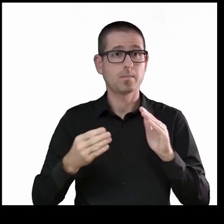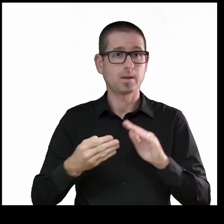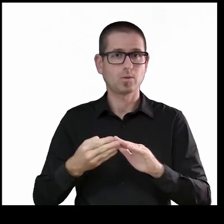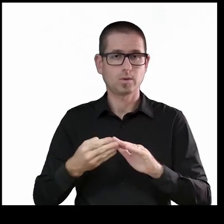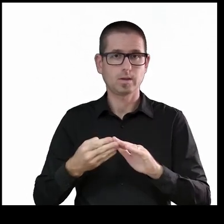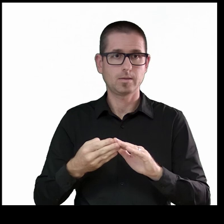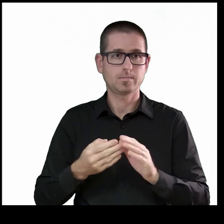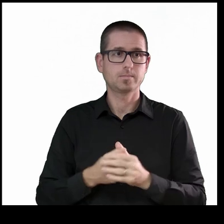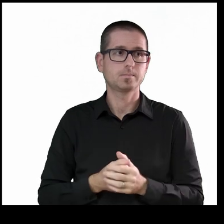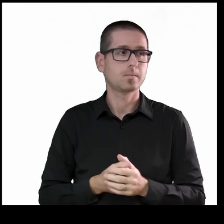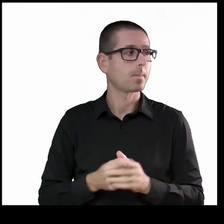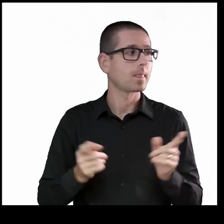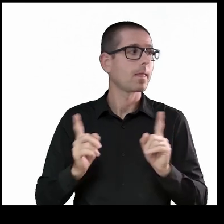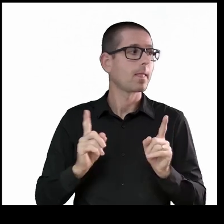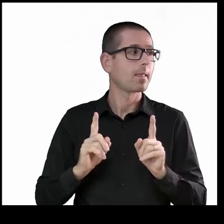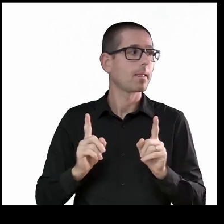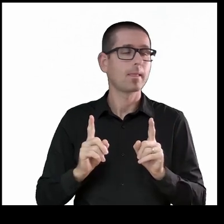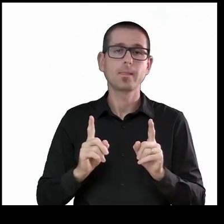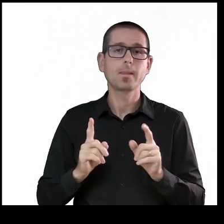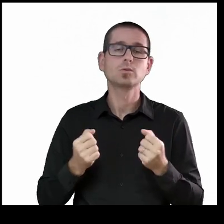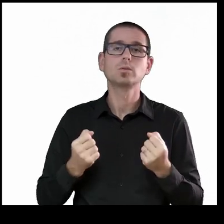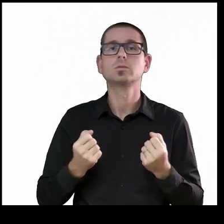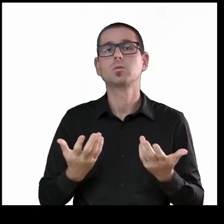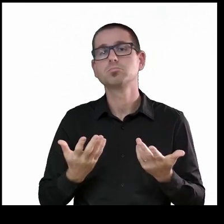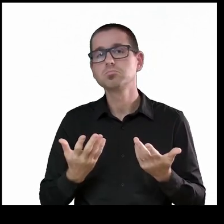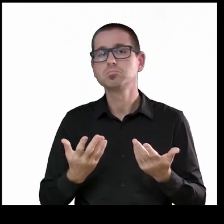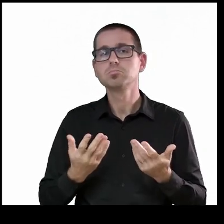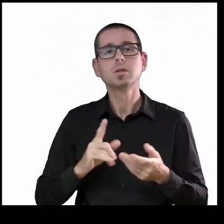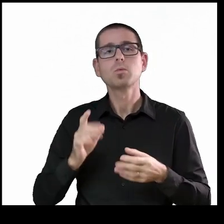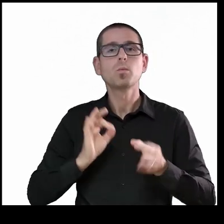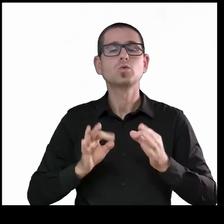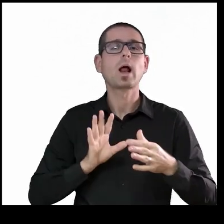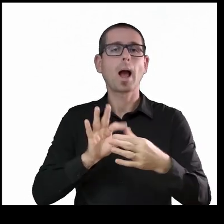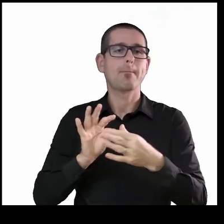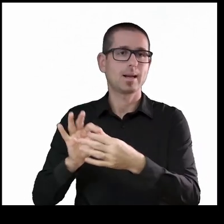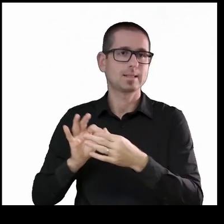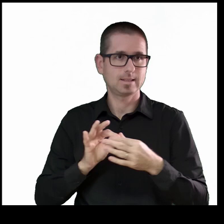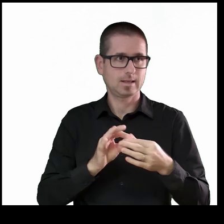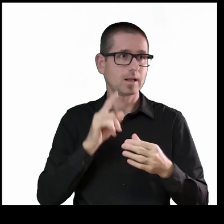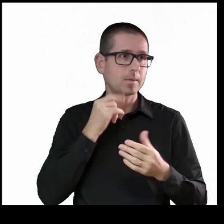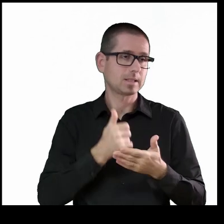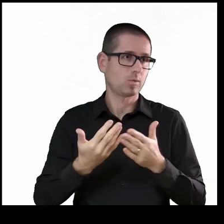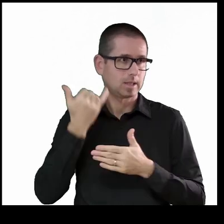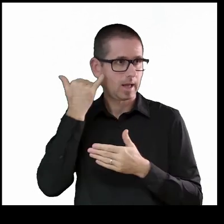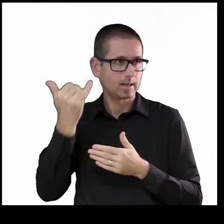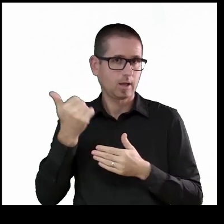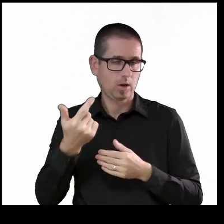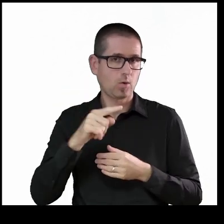Well, they are not very. We never try to apply them, but there are just ideas. One of them is to try